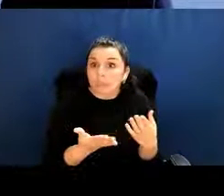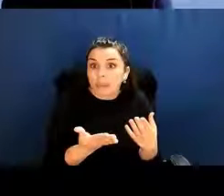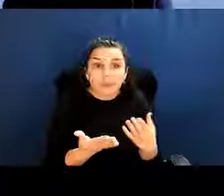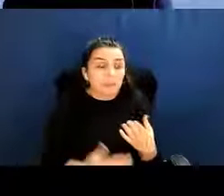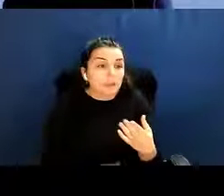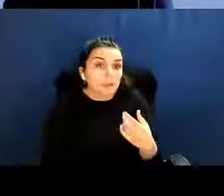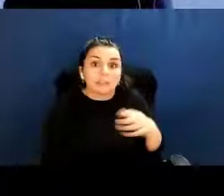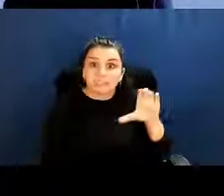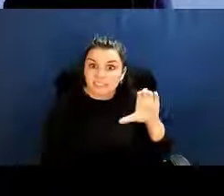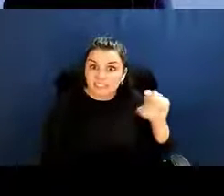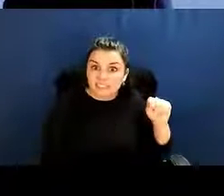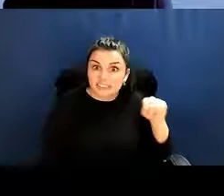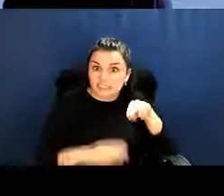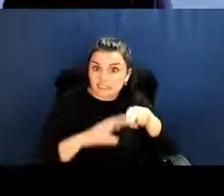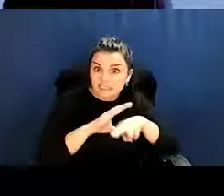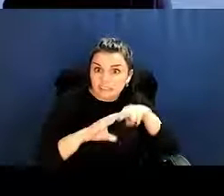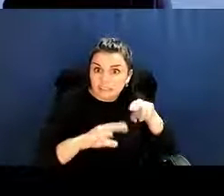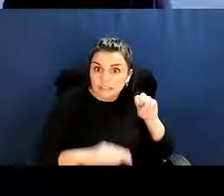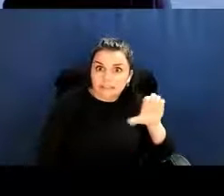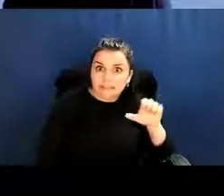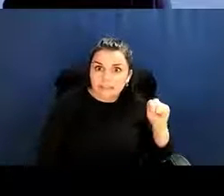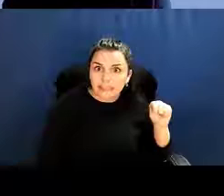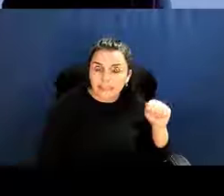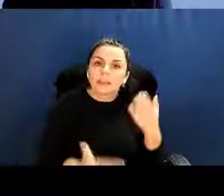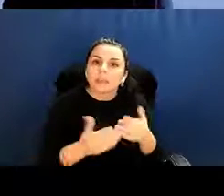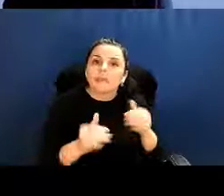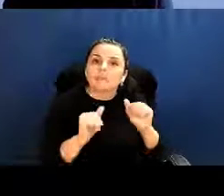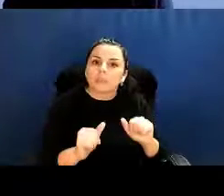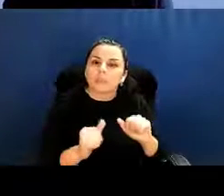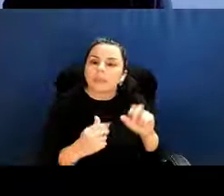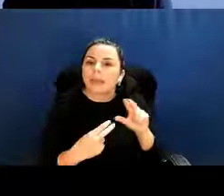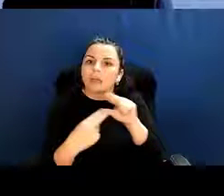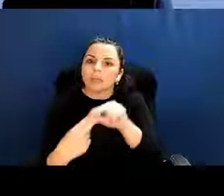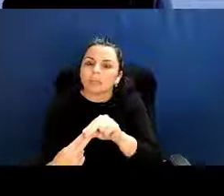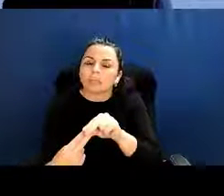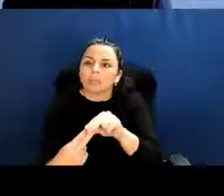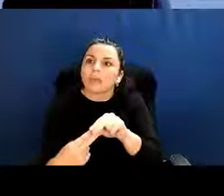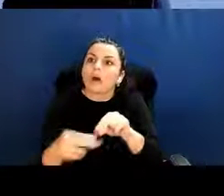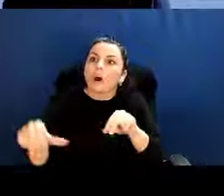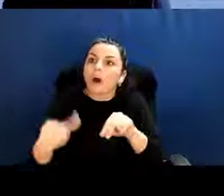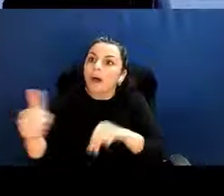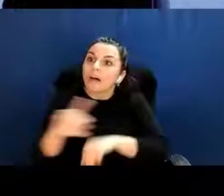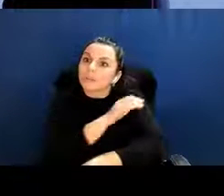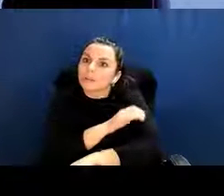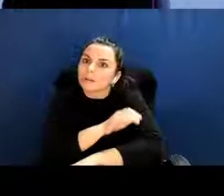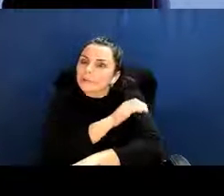if perhaps you can piggyback on scans performed for clinical or non-research purposes.